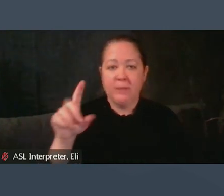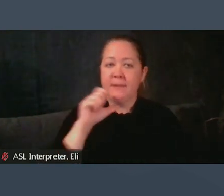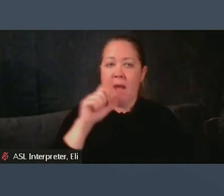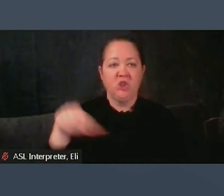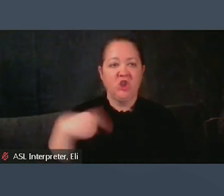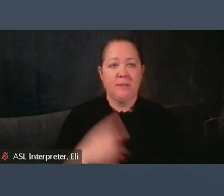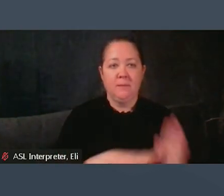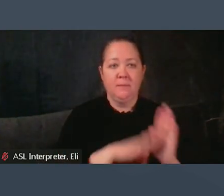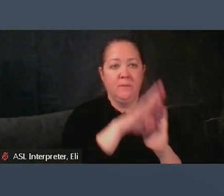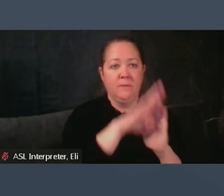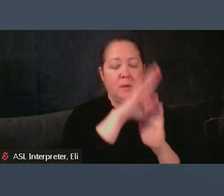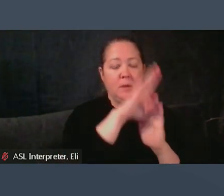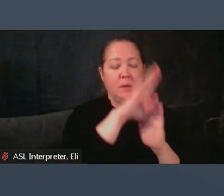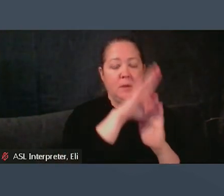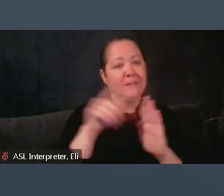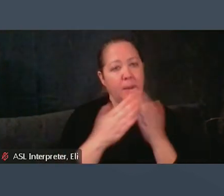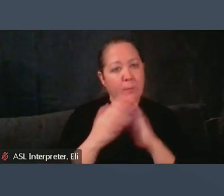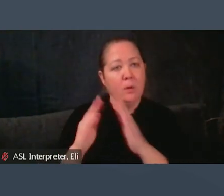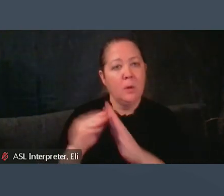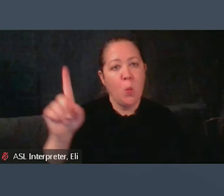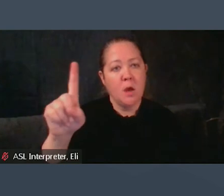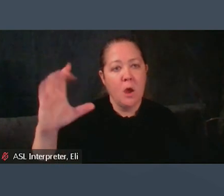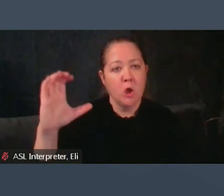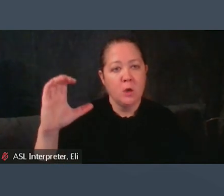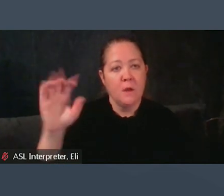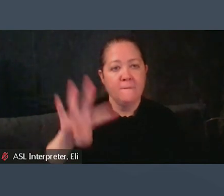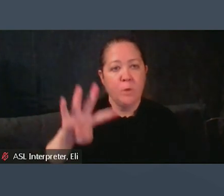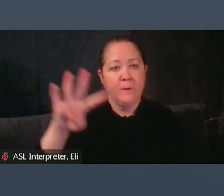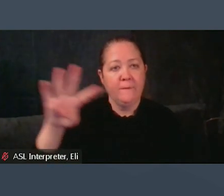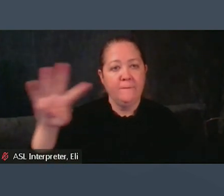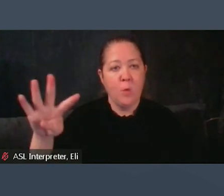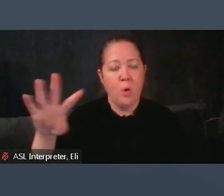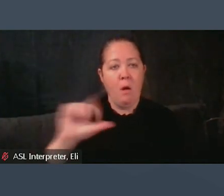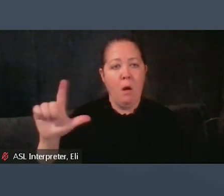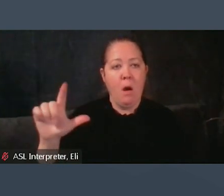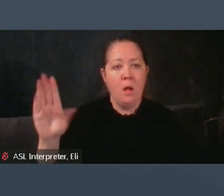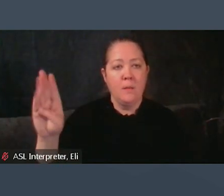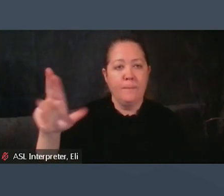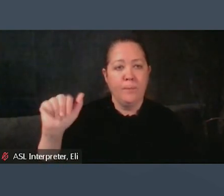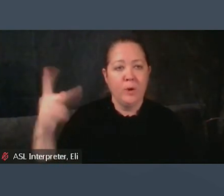all brick homes that are situated on large, lots built in the early and mid 1950s.